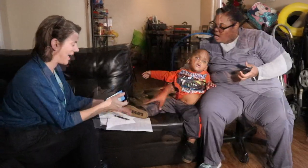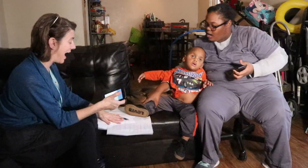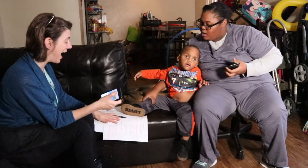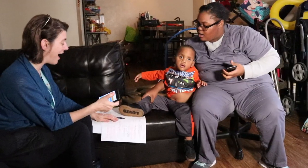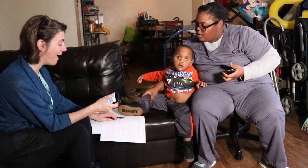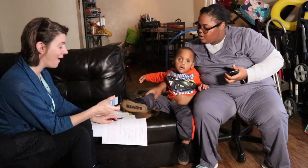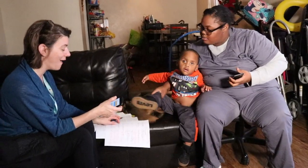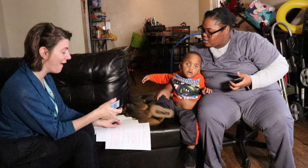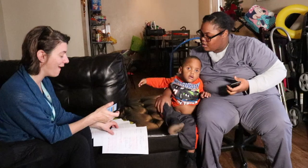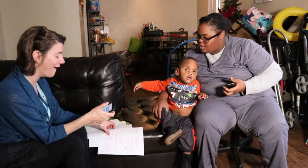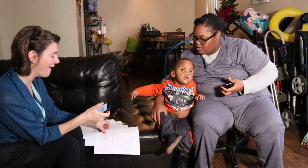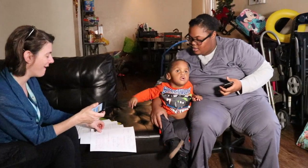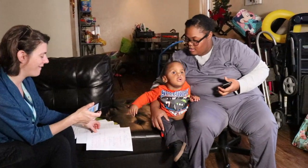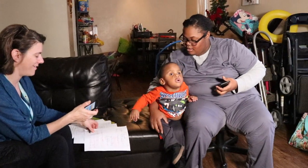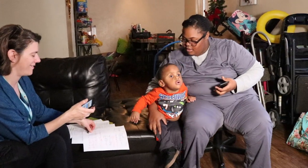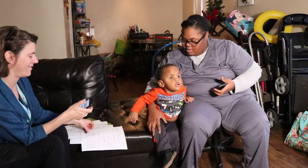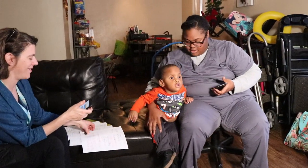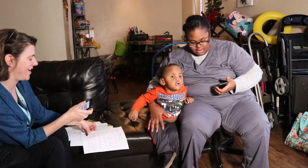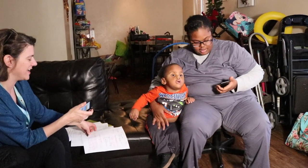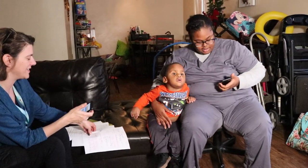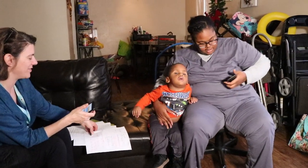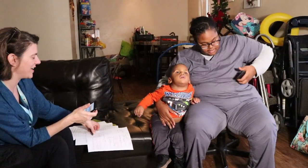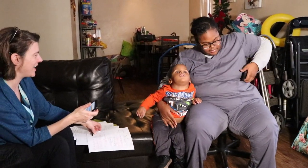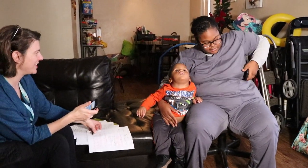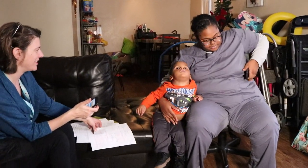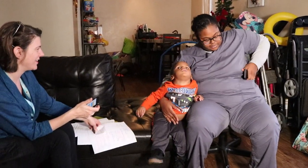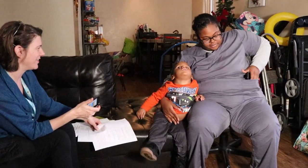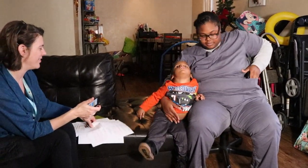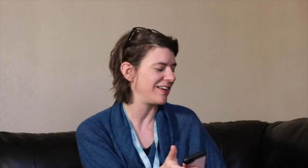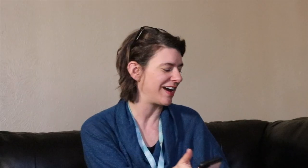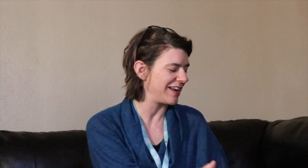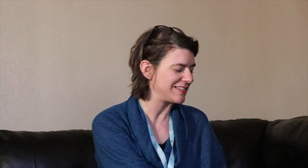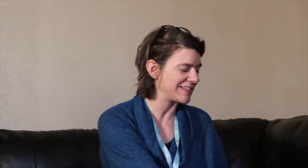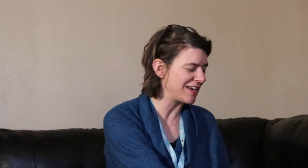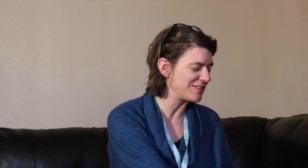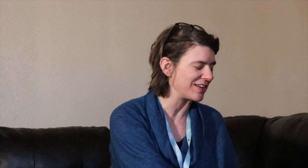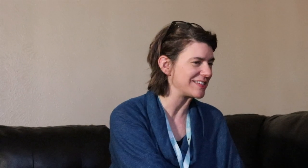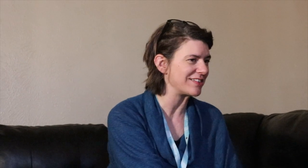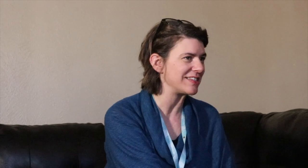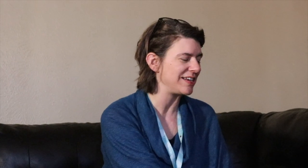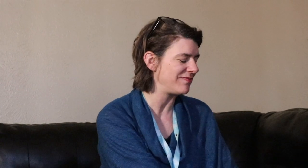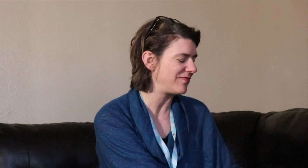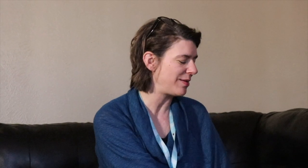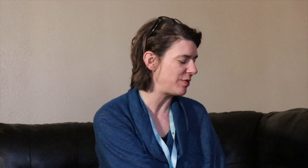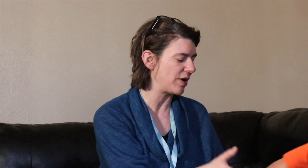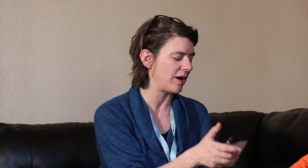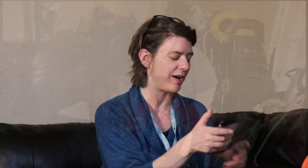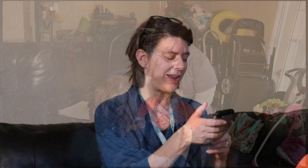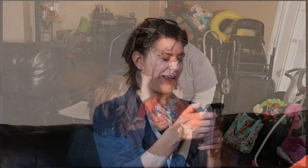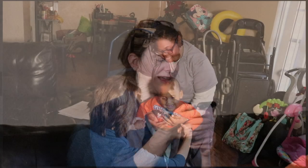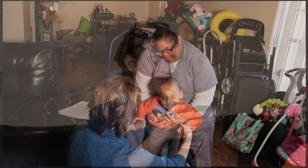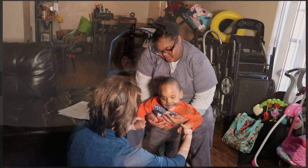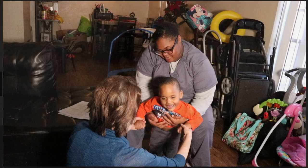Uh oh! I'm sorry. Alright so we got it scheduled. I'll start seeing him in February!